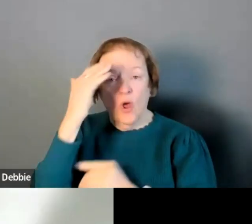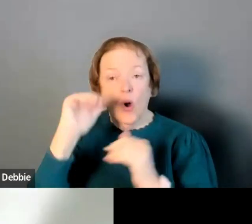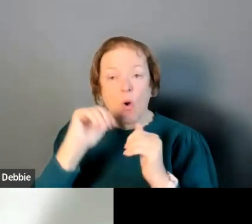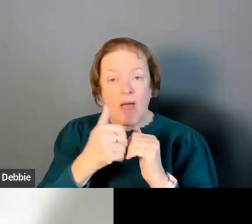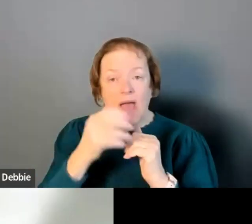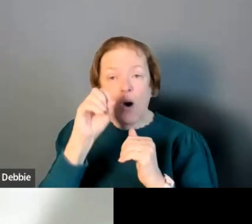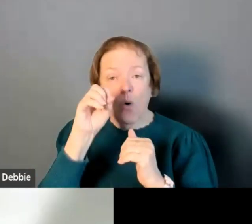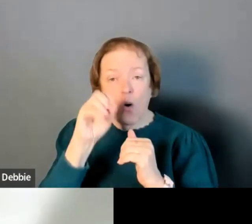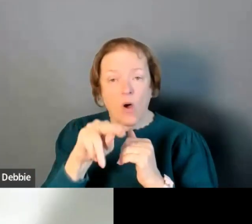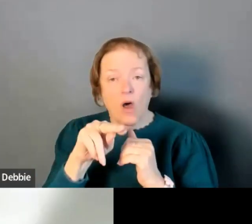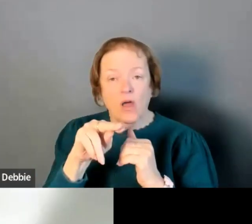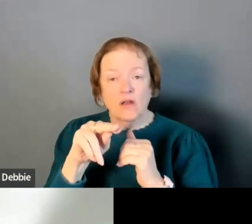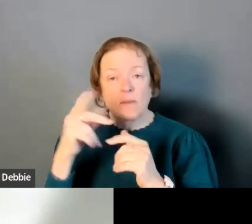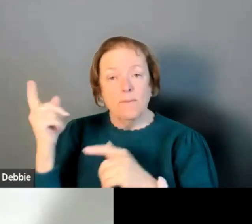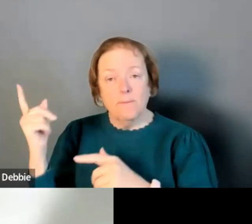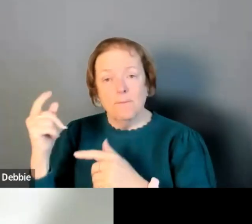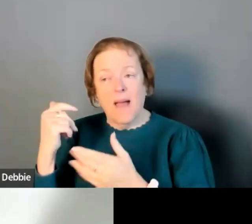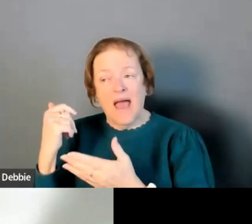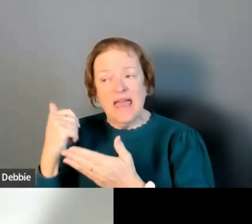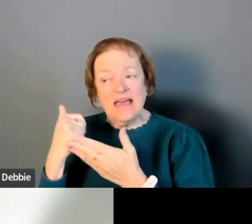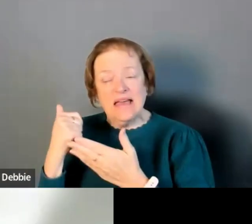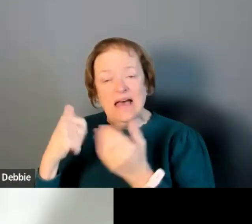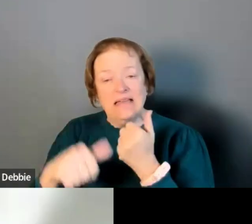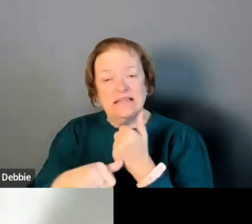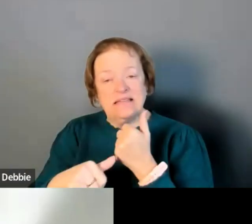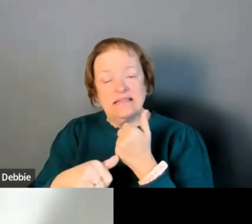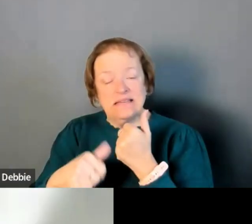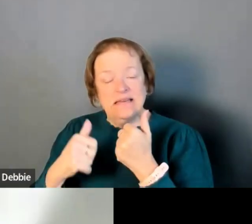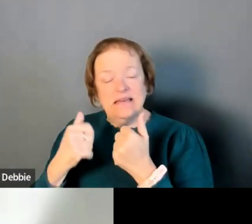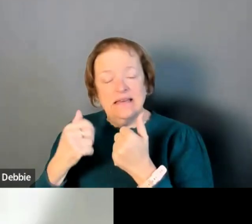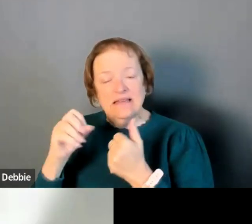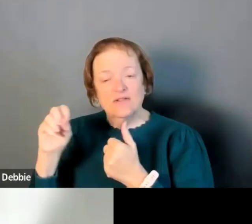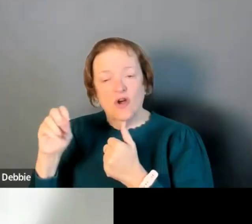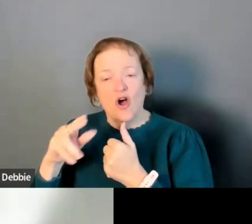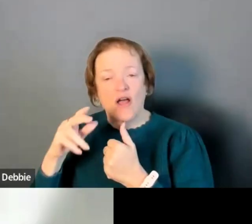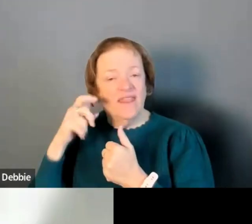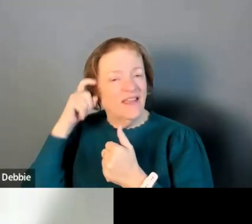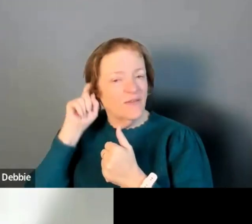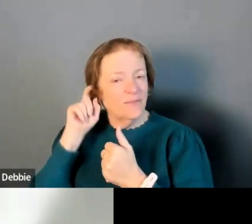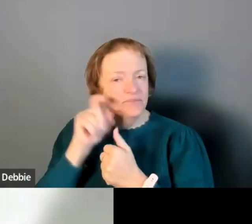My assistant is turning on our hearing aid, so we have a little Naida Marvel here,